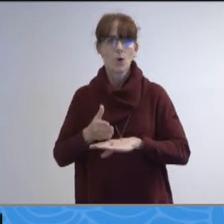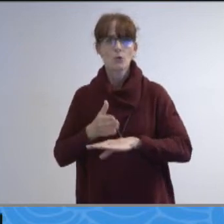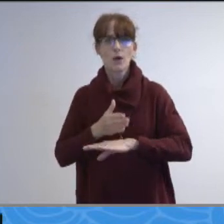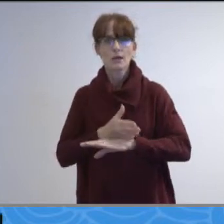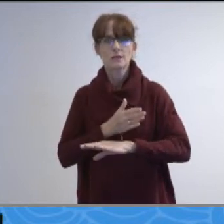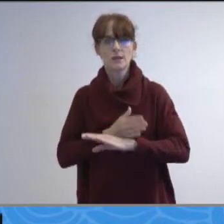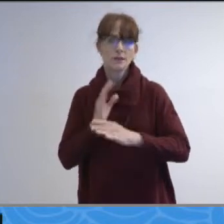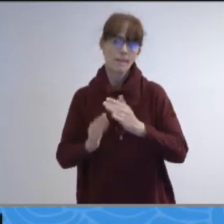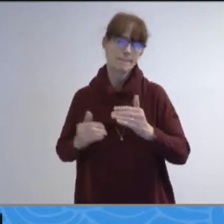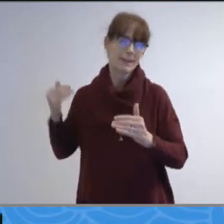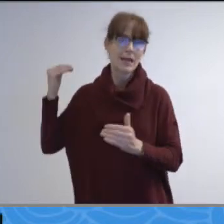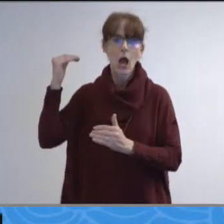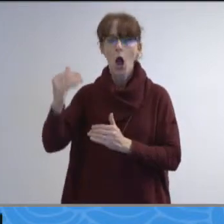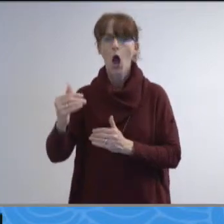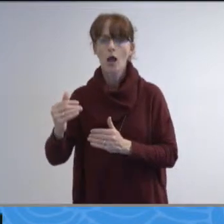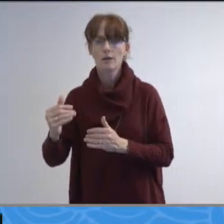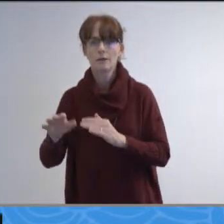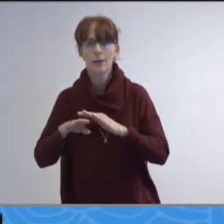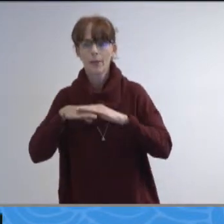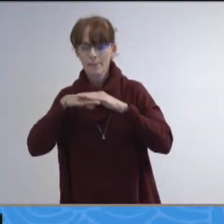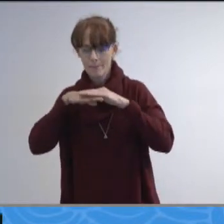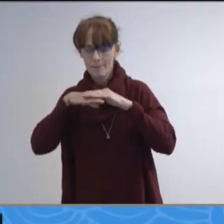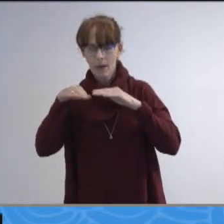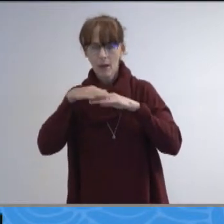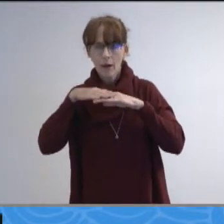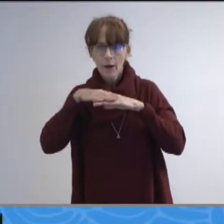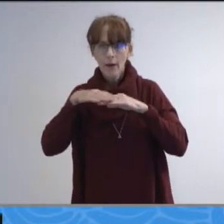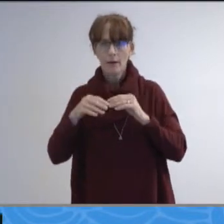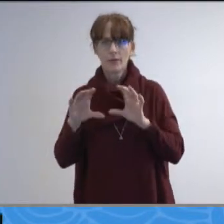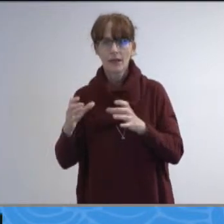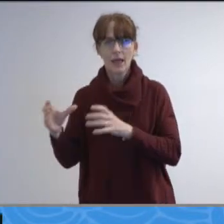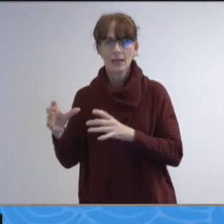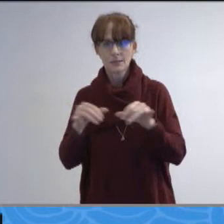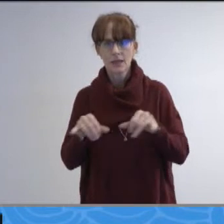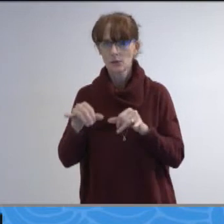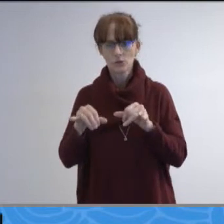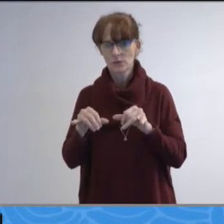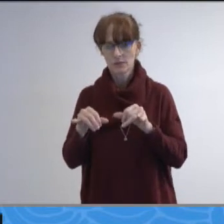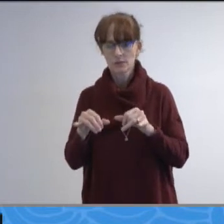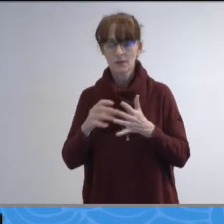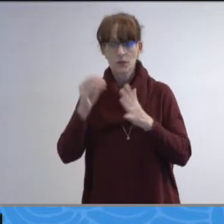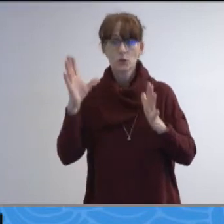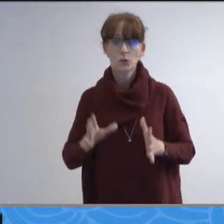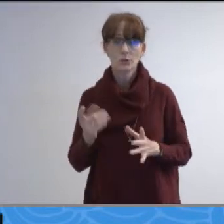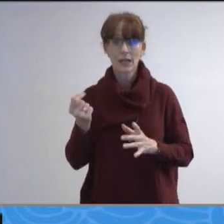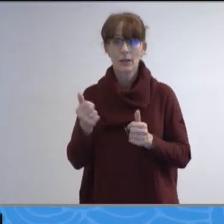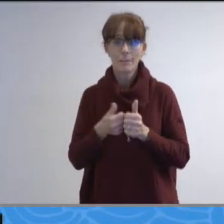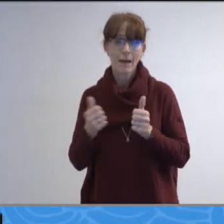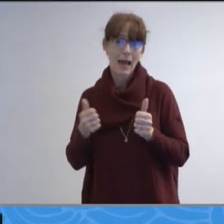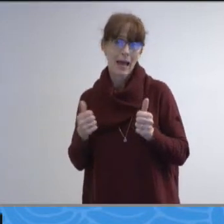beyond just the bare minimums of the class standards. And if you're a student who's a little bit behind